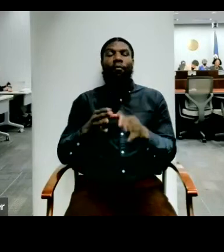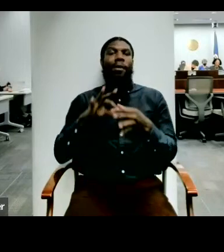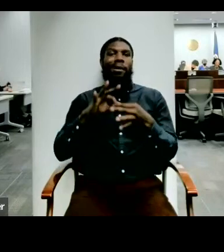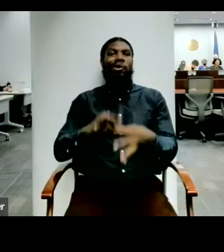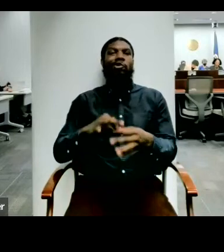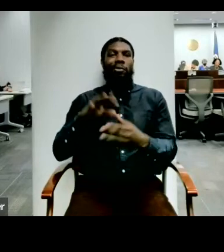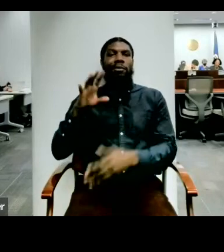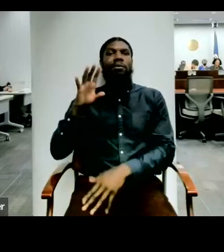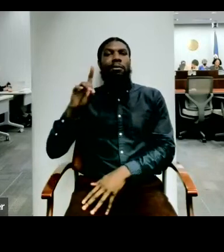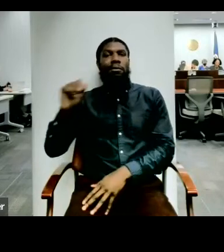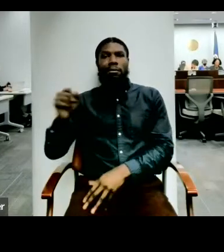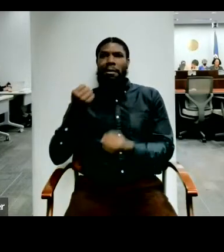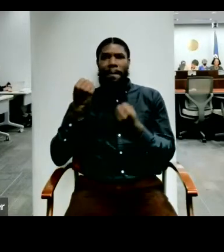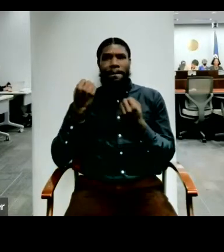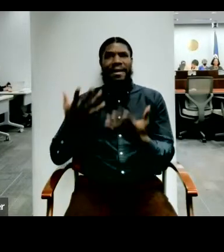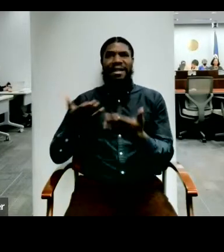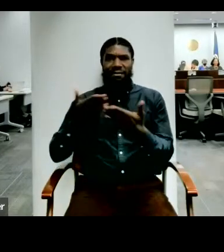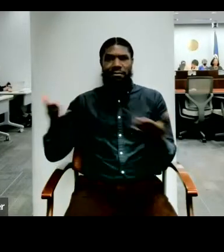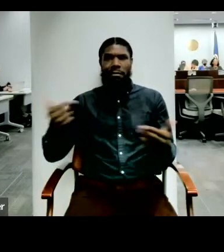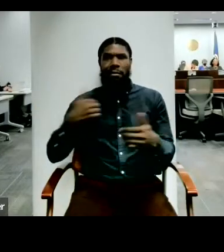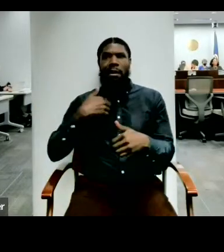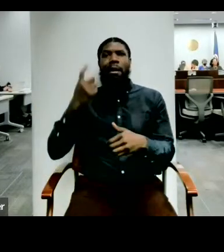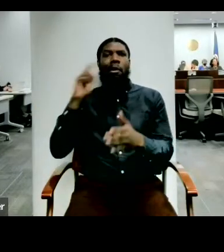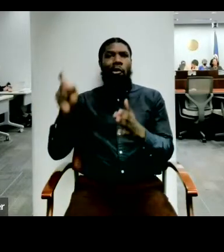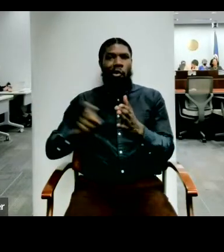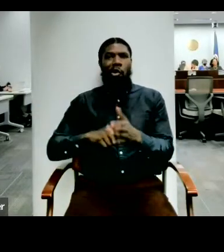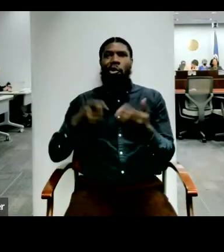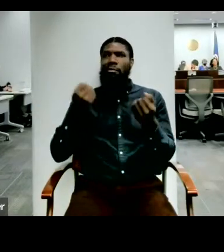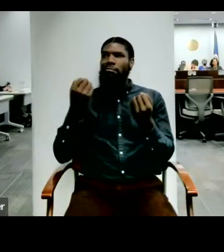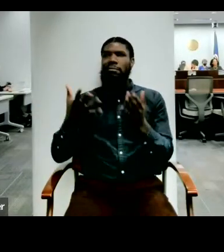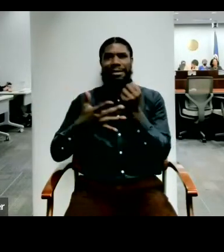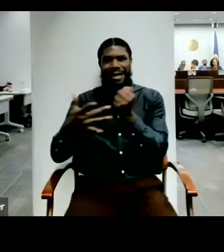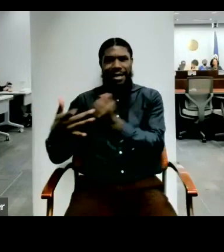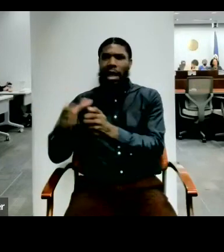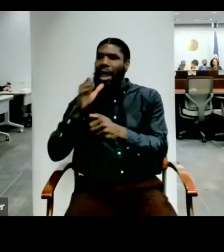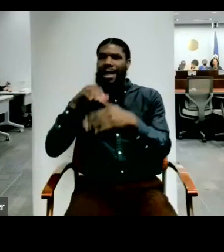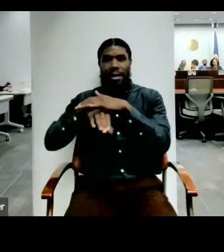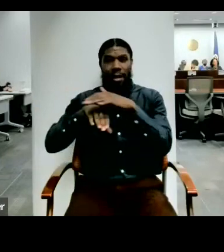inaccessible employee use technology. Too many employers don't even consider